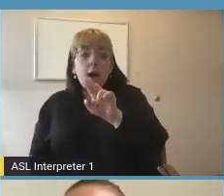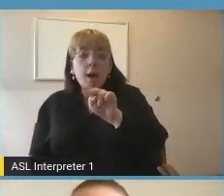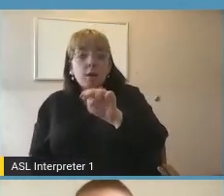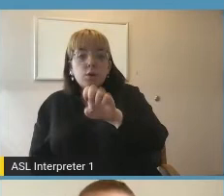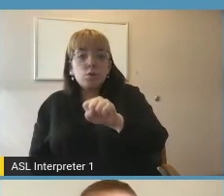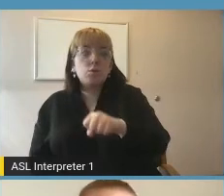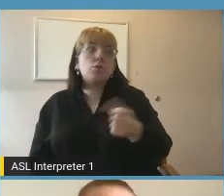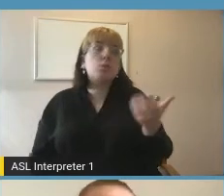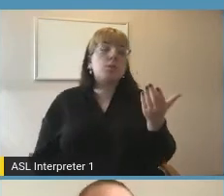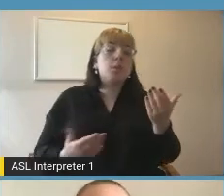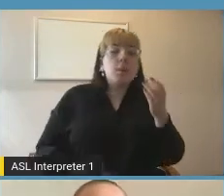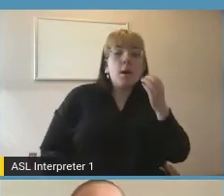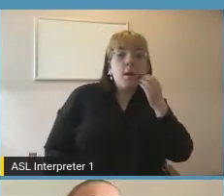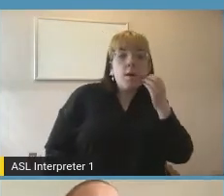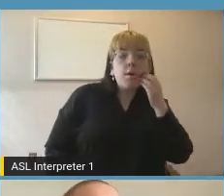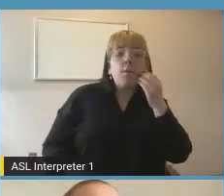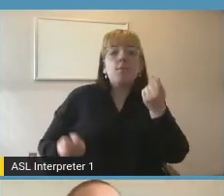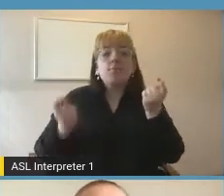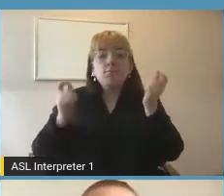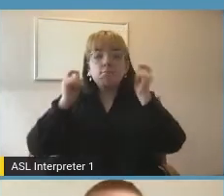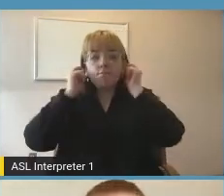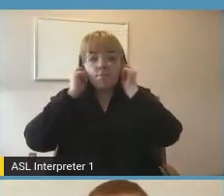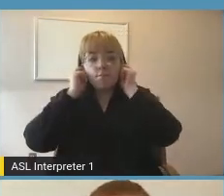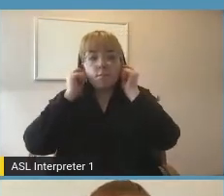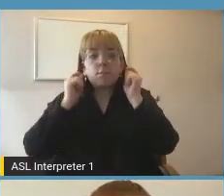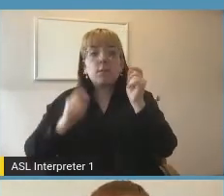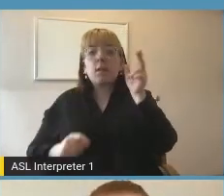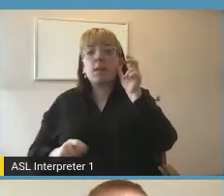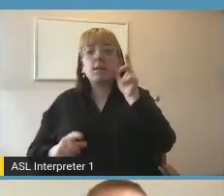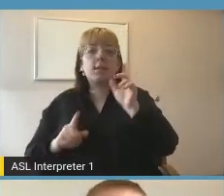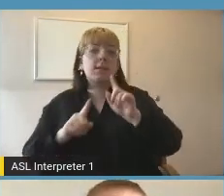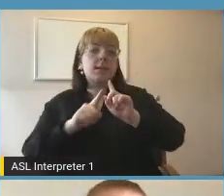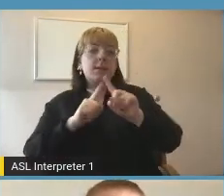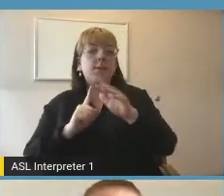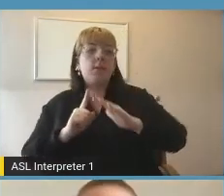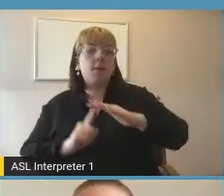or some headphones just to listen to it in a different environment and make sure that